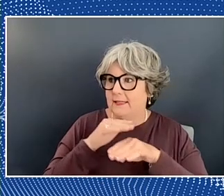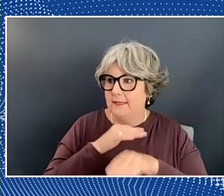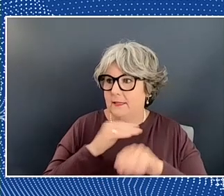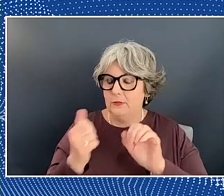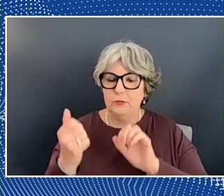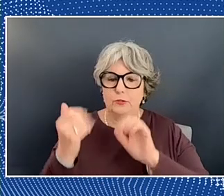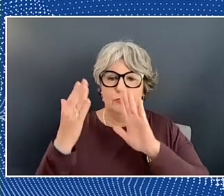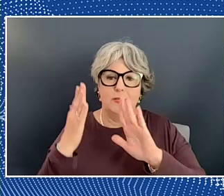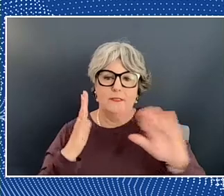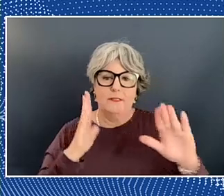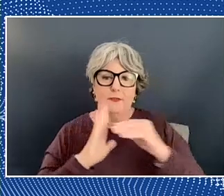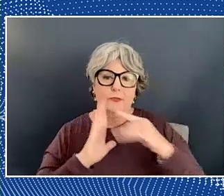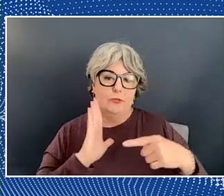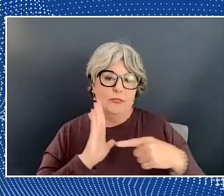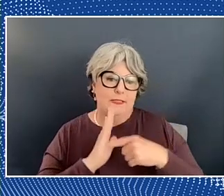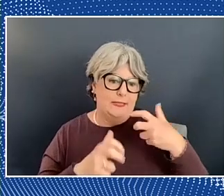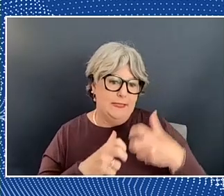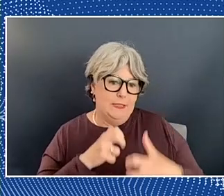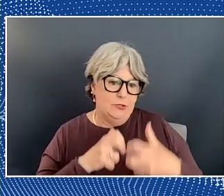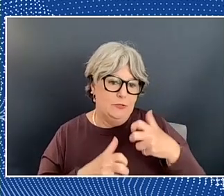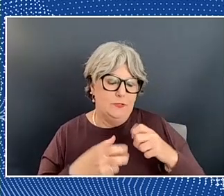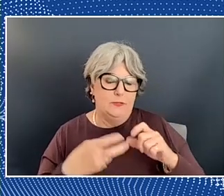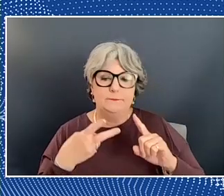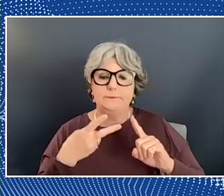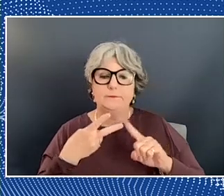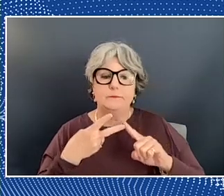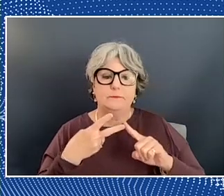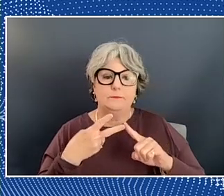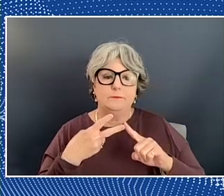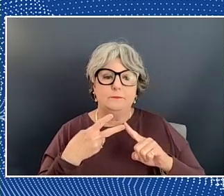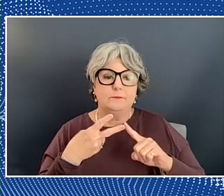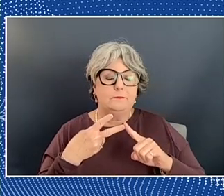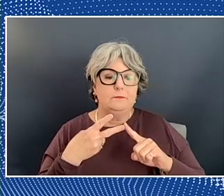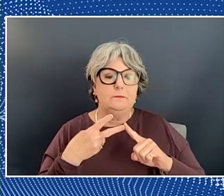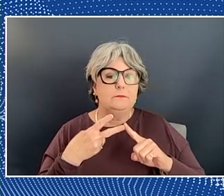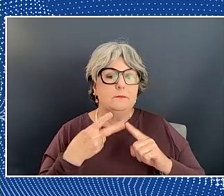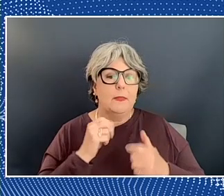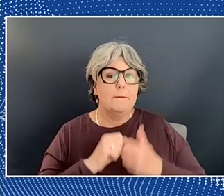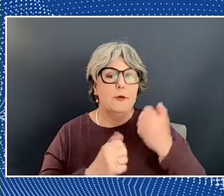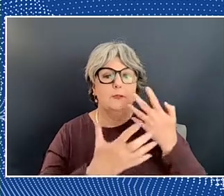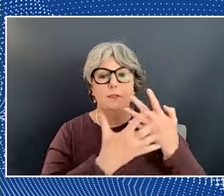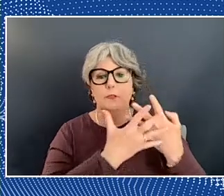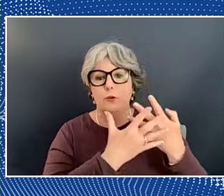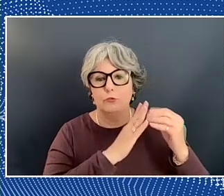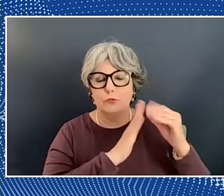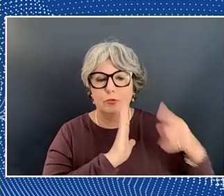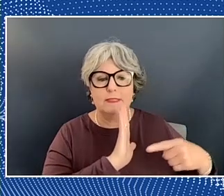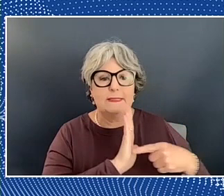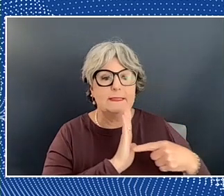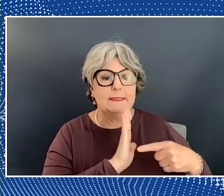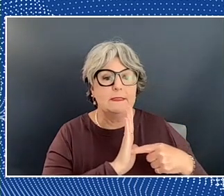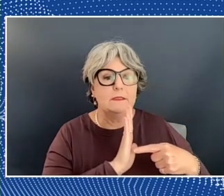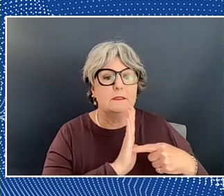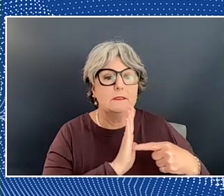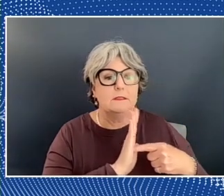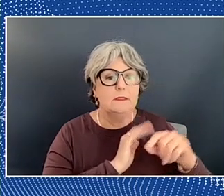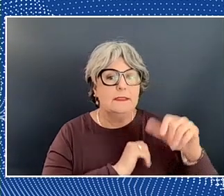issues. Secondly, I want to look at, you know, most incarcerated student debt falls under, you know, $10,000 while